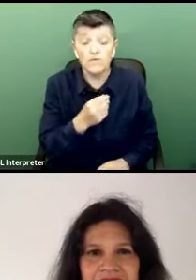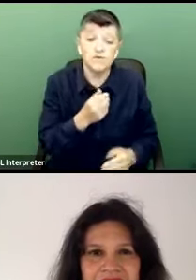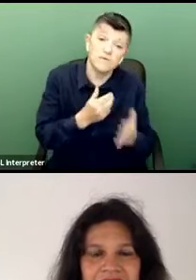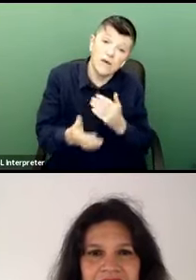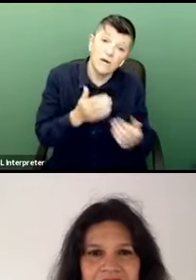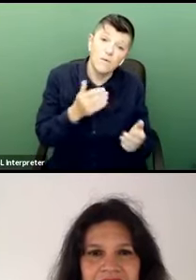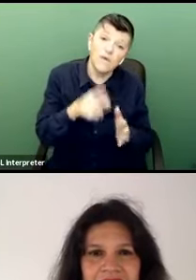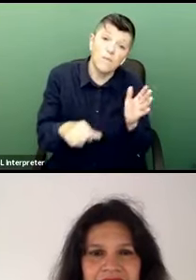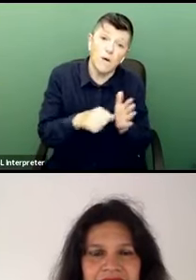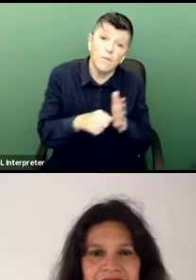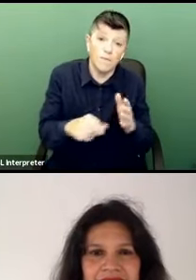earlier going into tervene